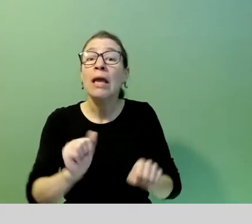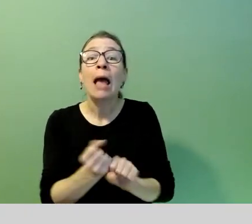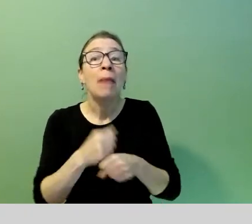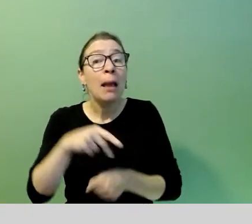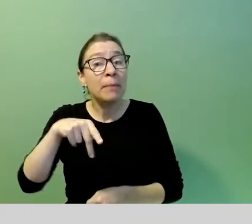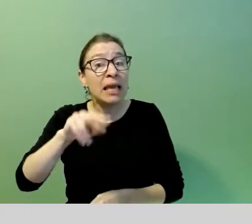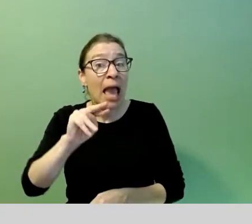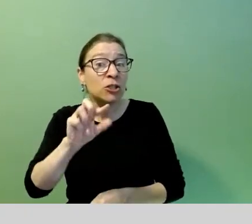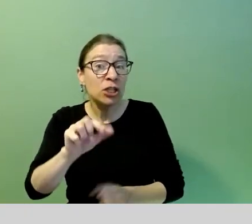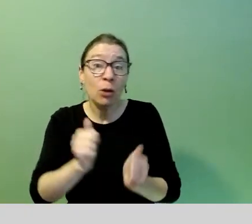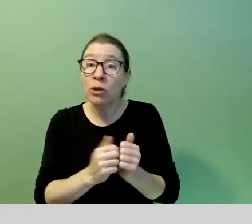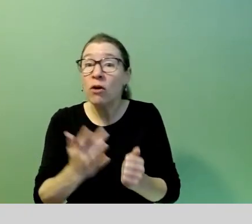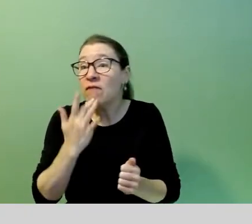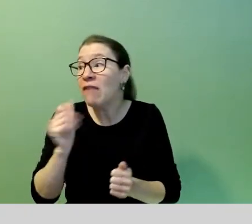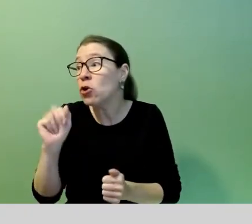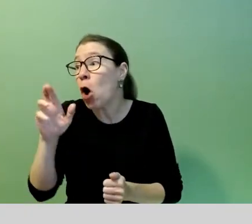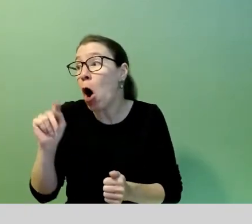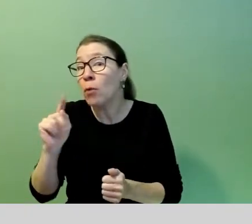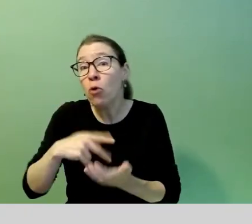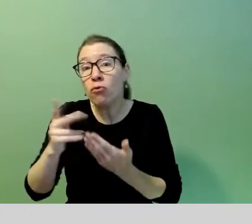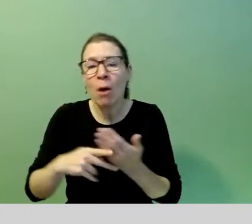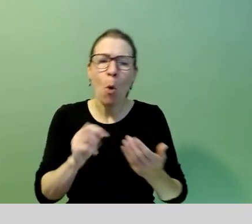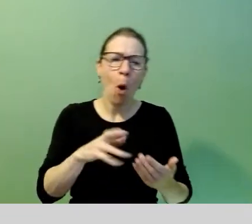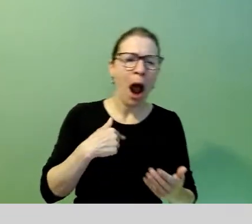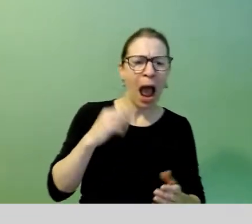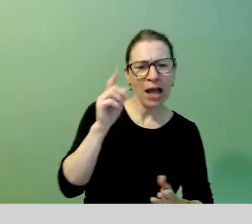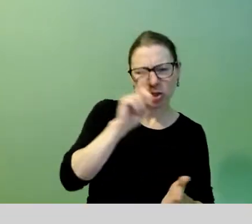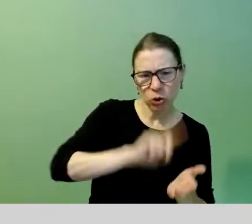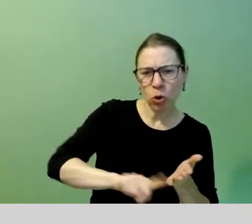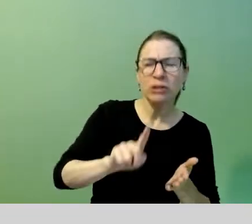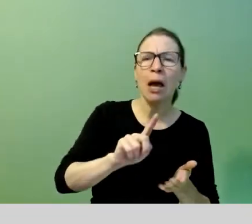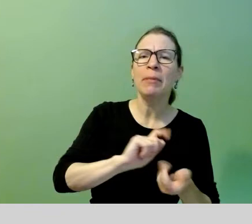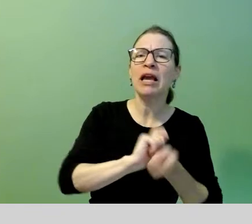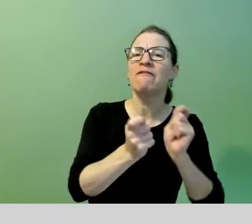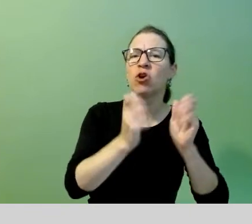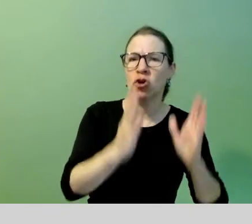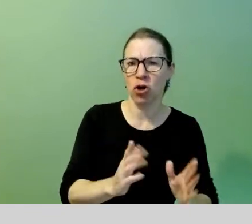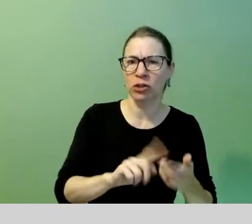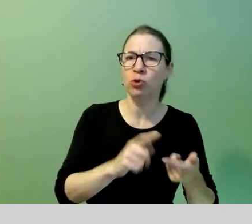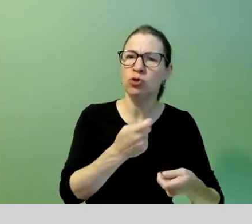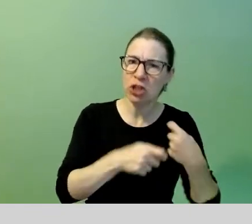I just look up PNG converters to change the icon, a note when we start adding to this director.